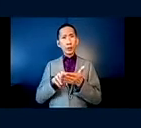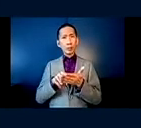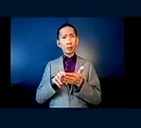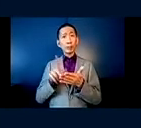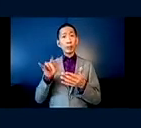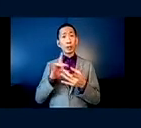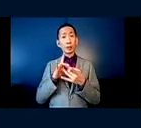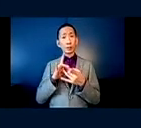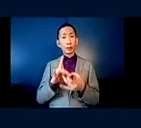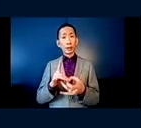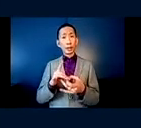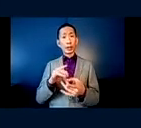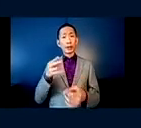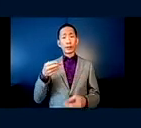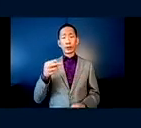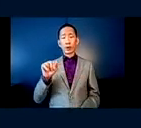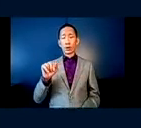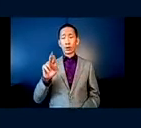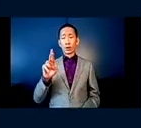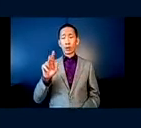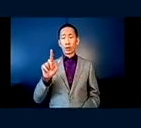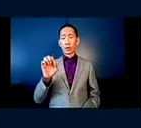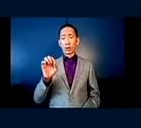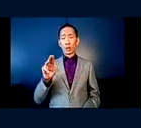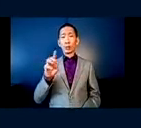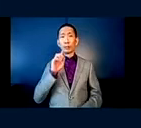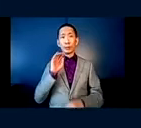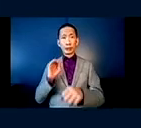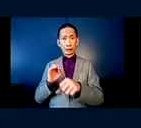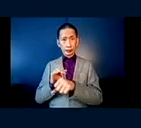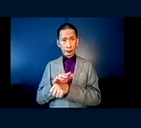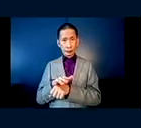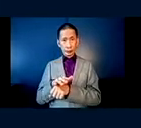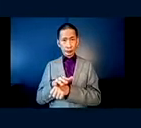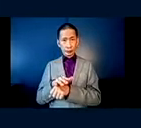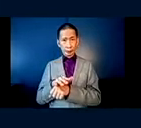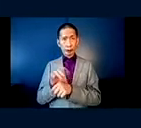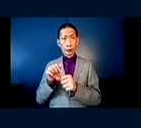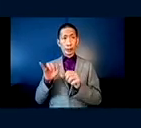AND YOU NOTICE THAT THAT HAS TO DO WITH HARLEM BEING THE DRIVER